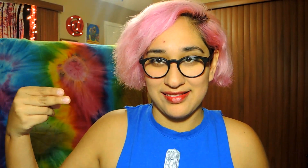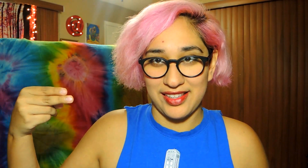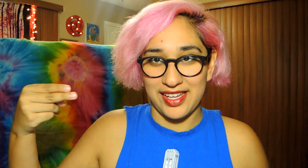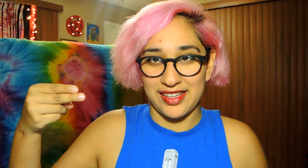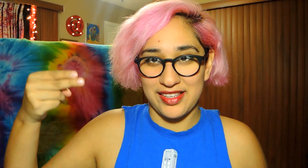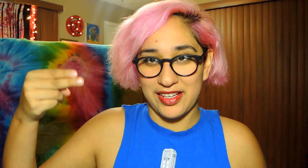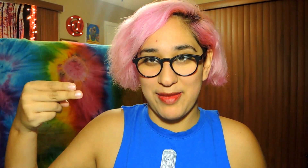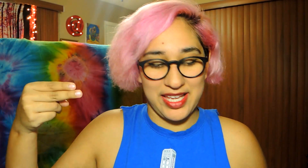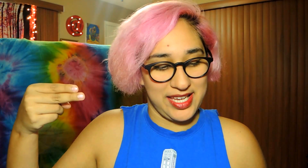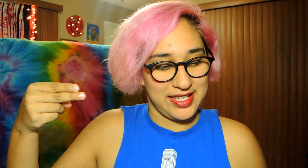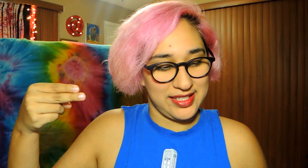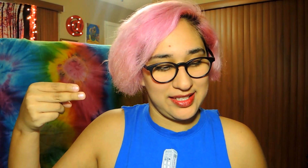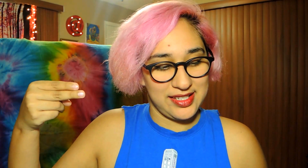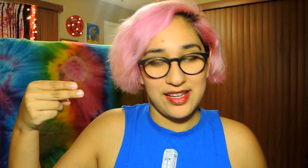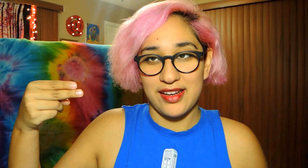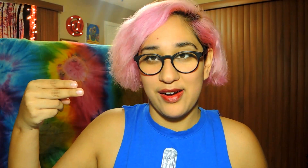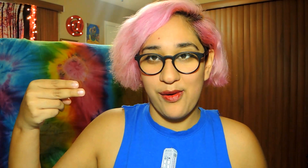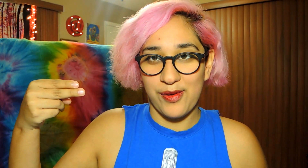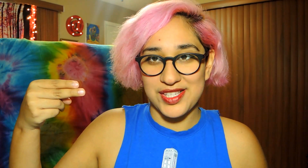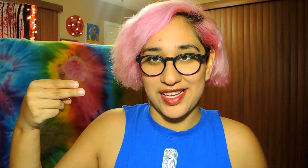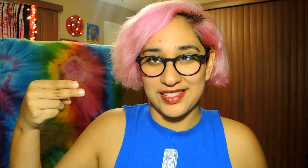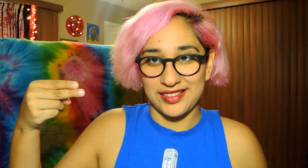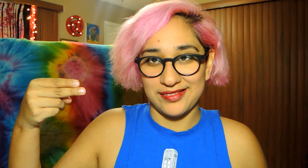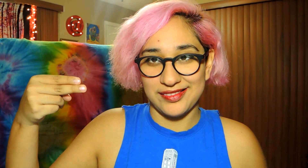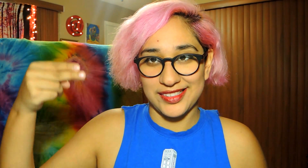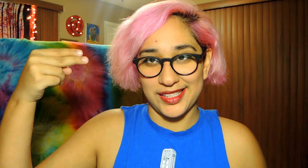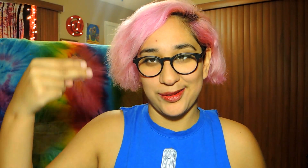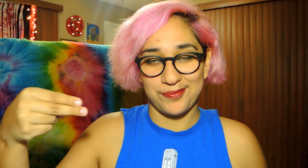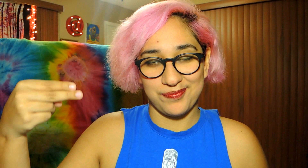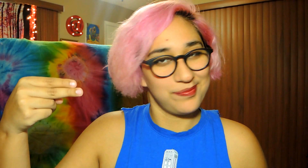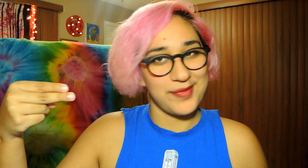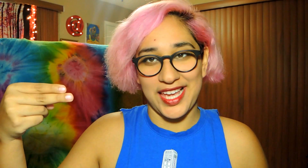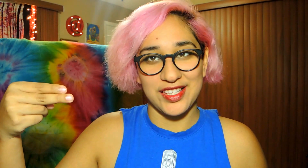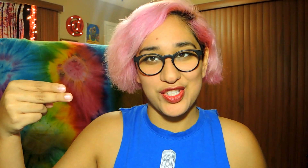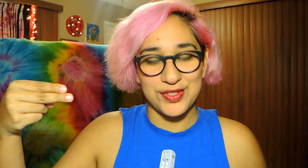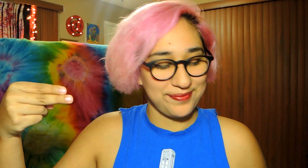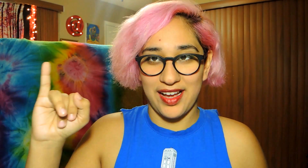got to make it horizontal so.. "H".